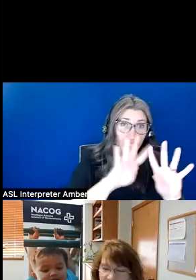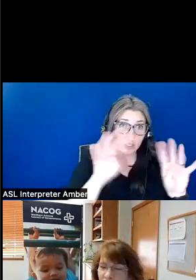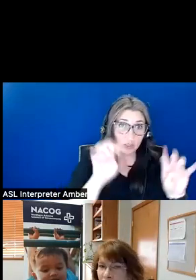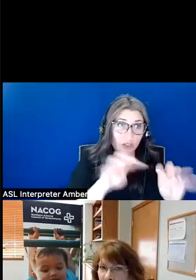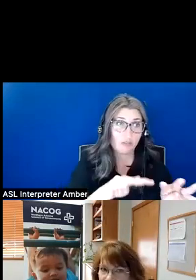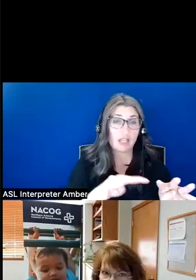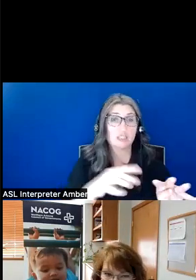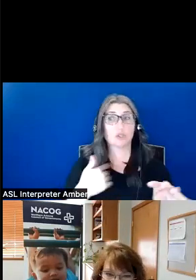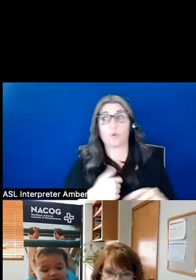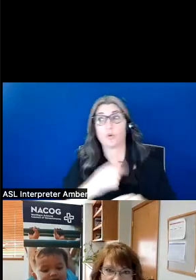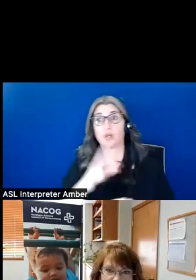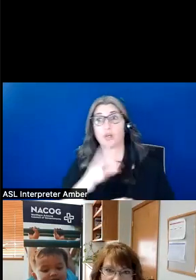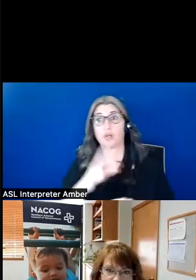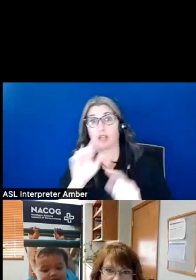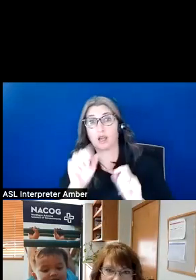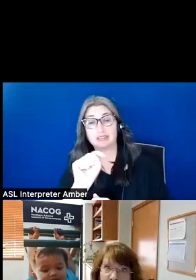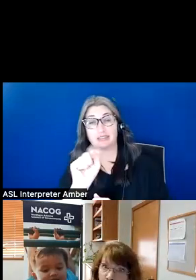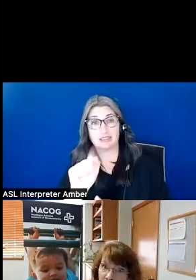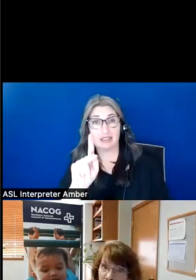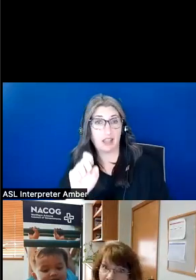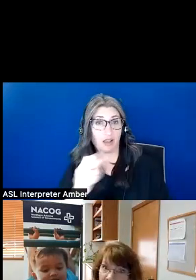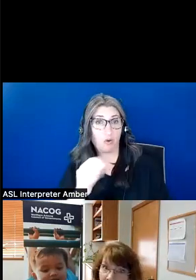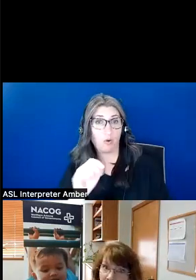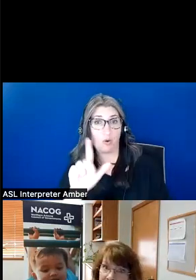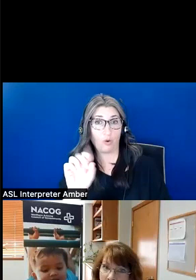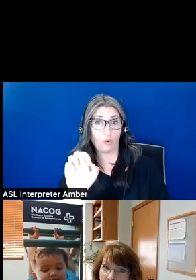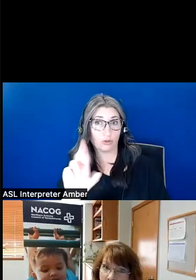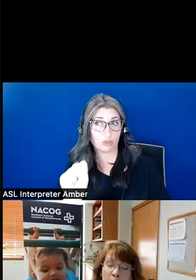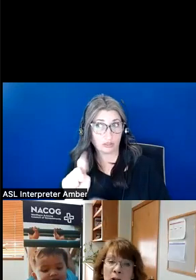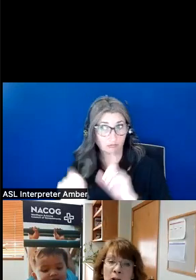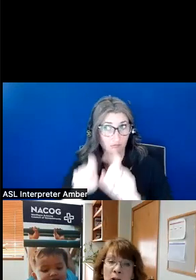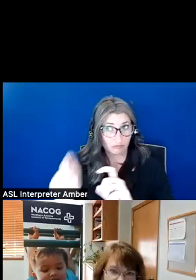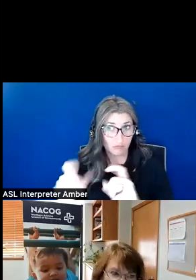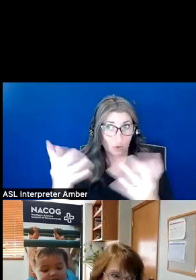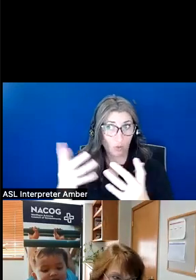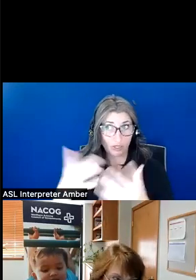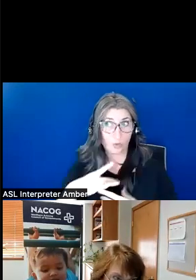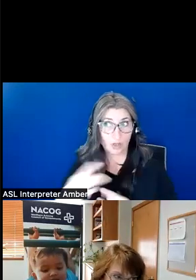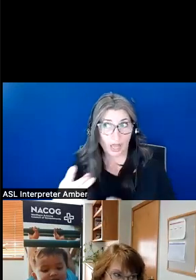We talk to our stakeholders and say, "What do you like about what's happening? What changes do we need to make?"